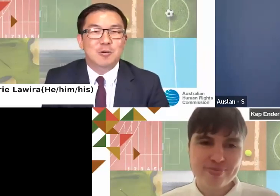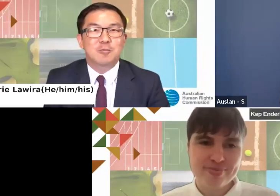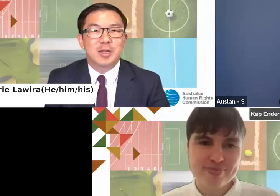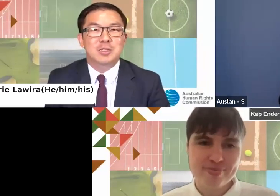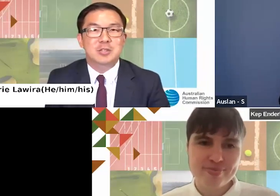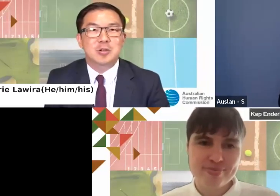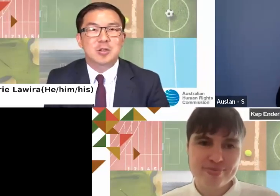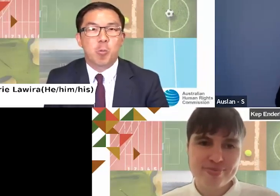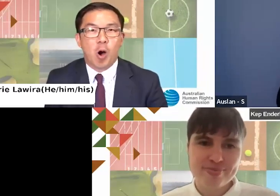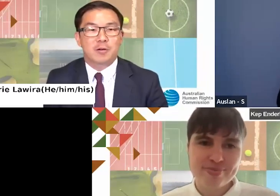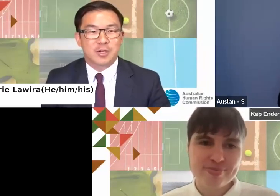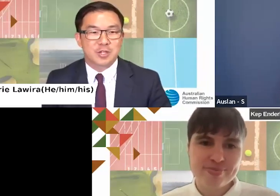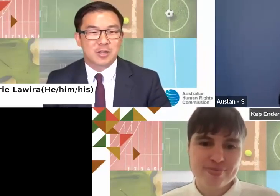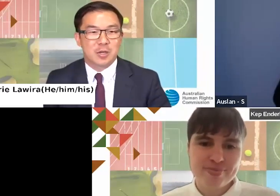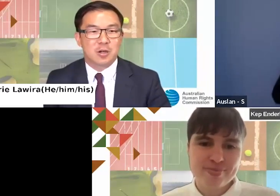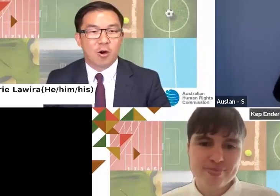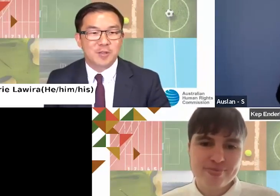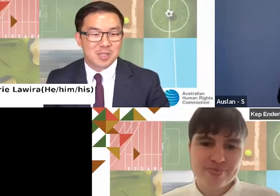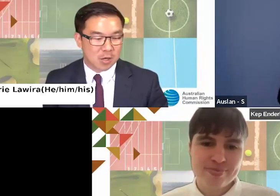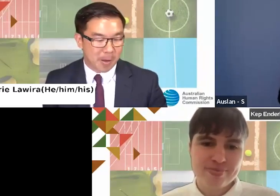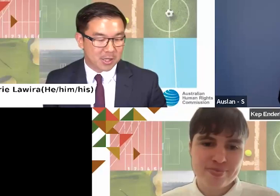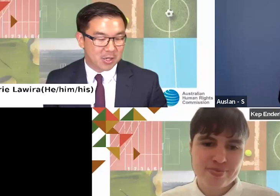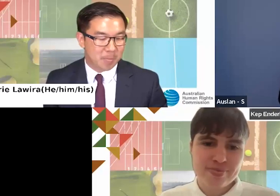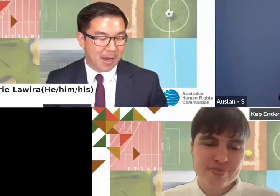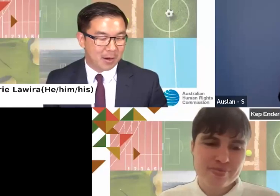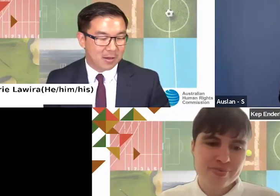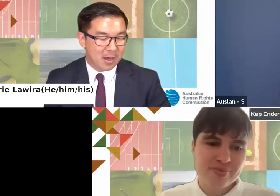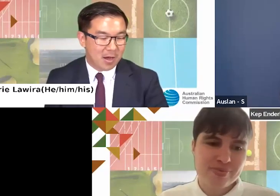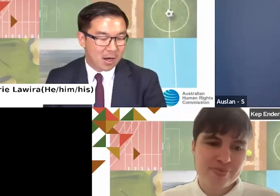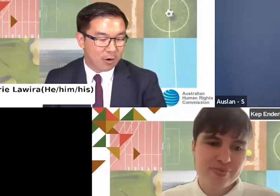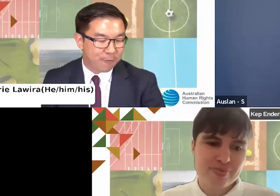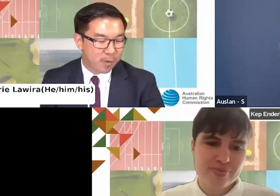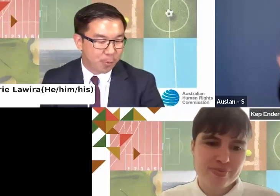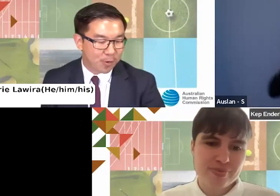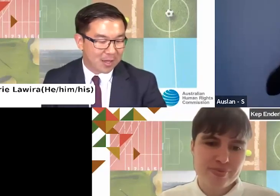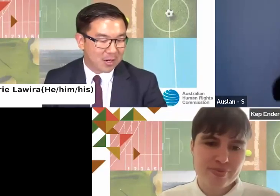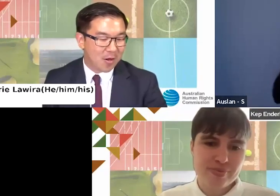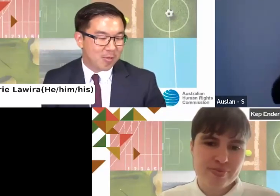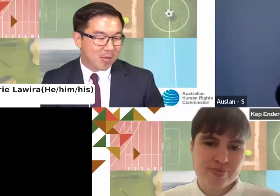to a really wider issue that you're obviously so passionate about. I, I got from the book that, you know,